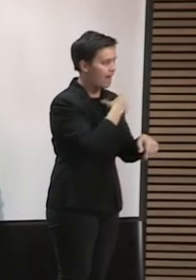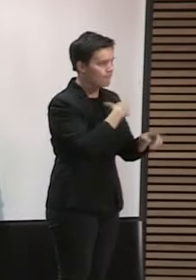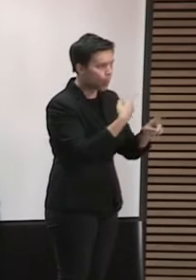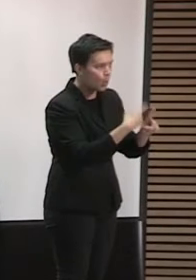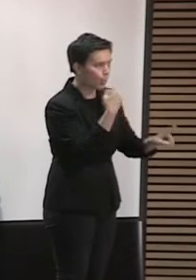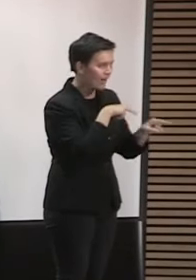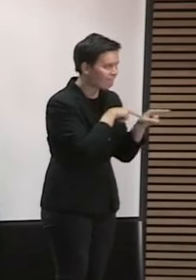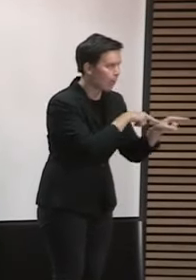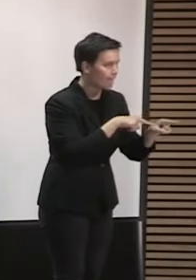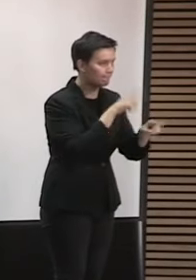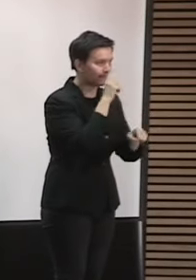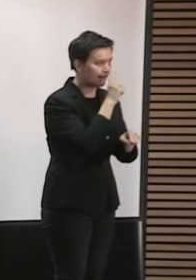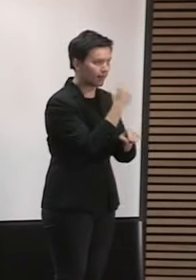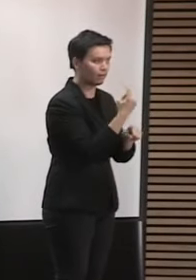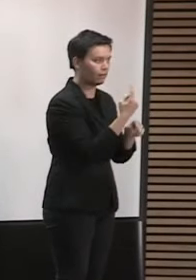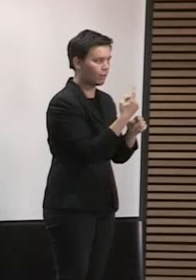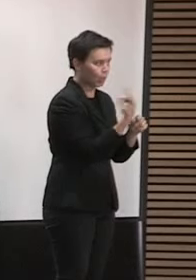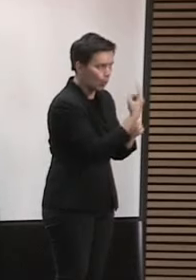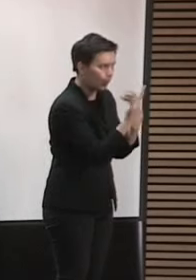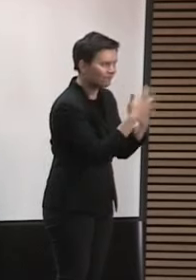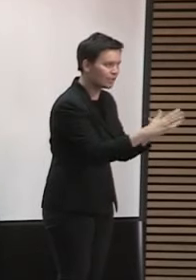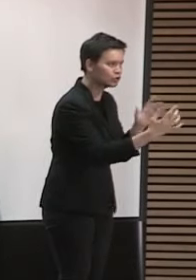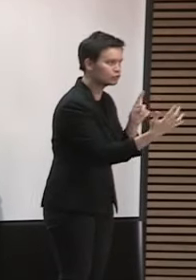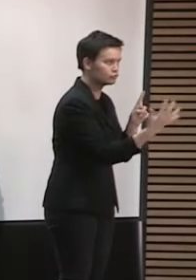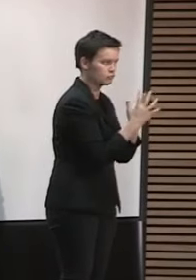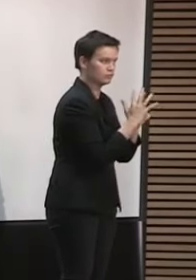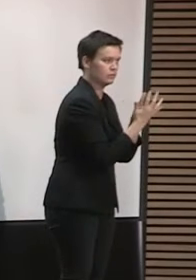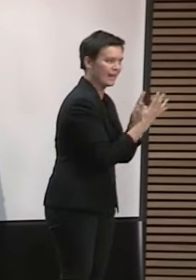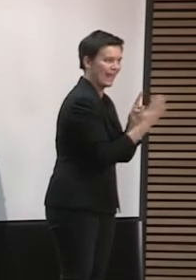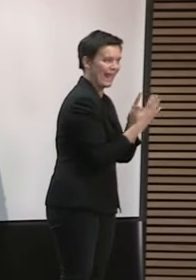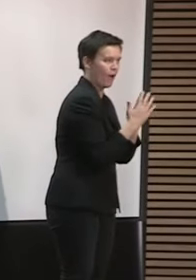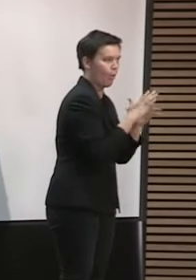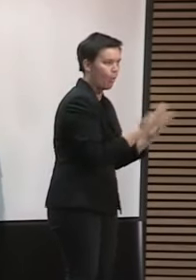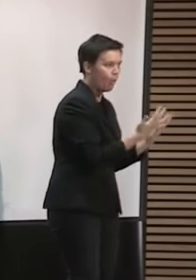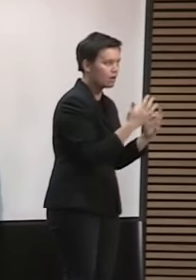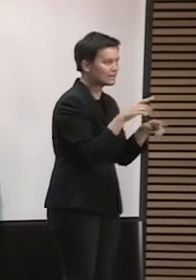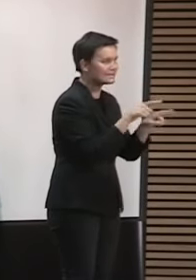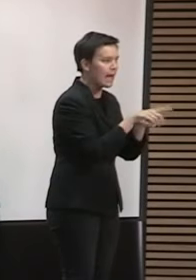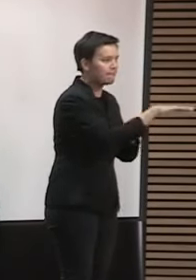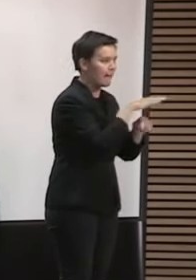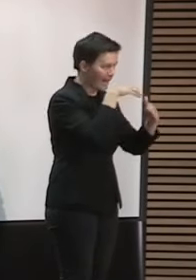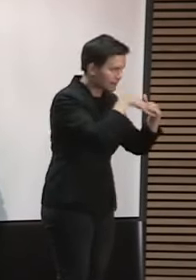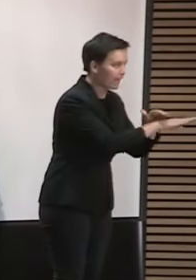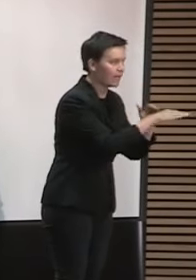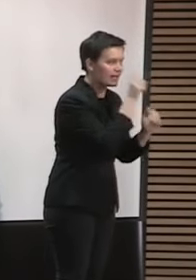morning that you haven't been asked for any. Does that mean, with the review coming up on Sunday, that Level 1 is not on